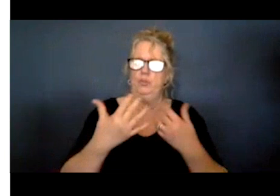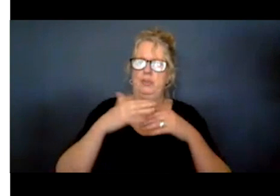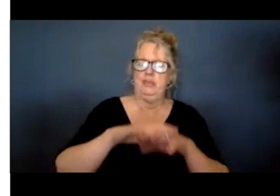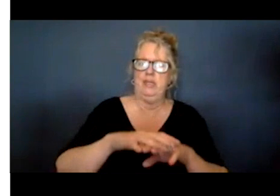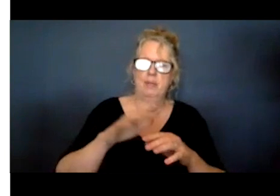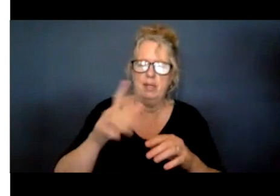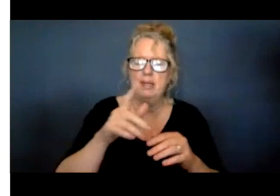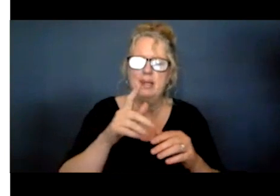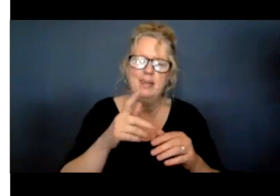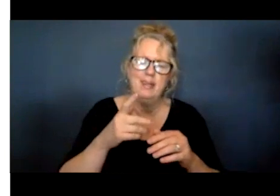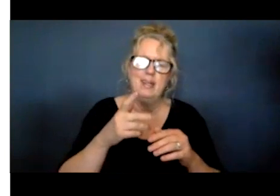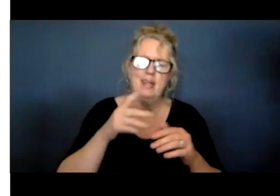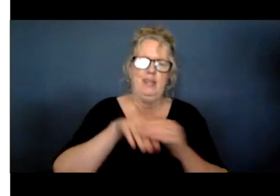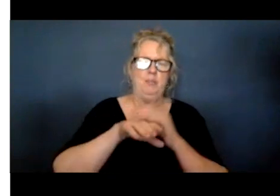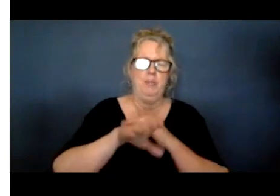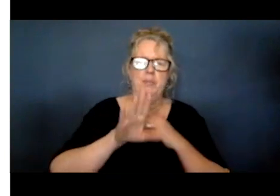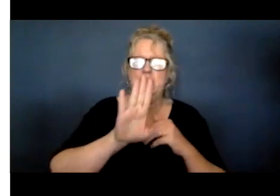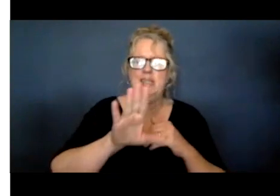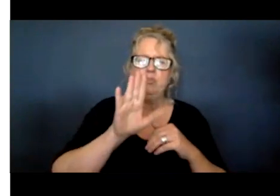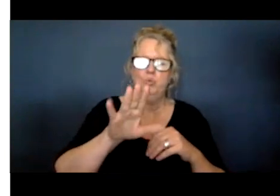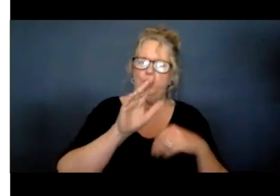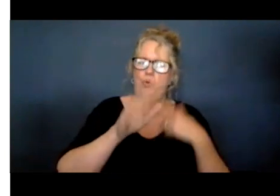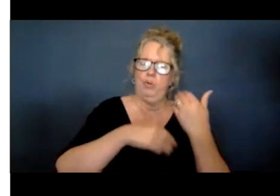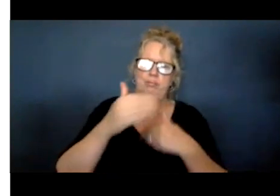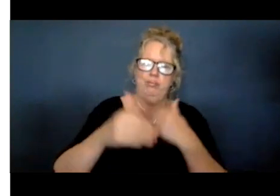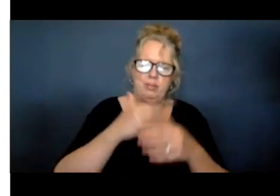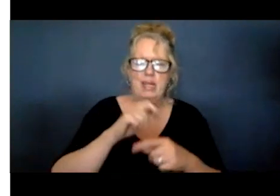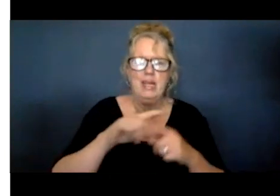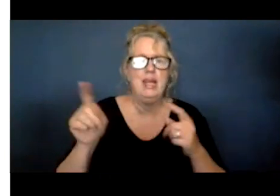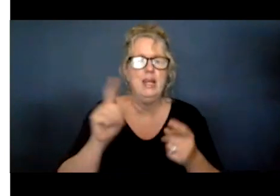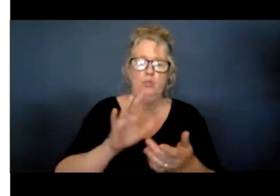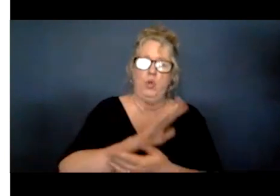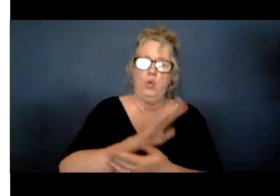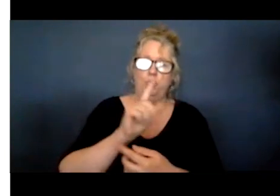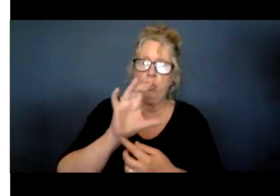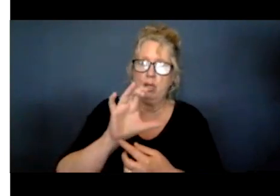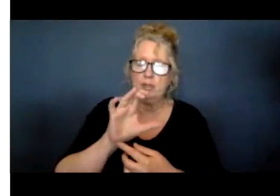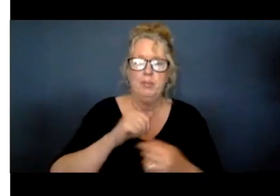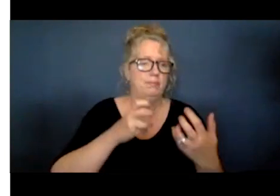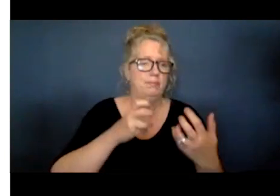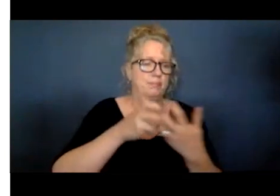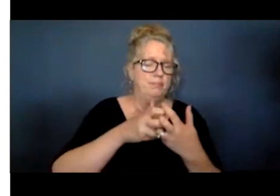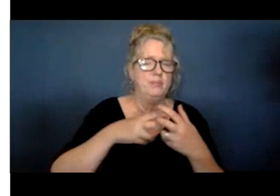into your continuous improvement strategy. Document accommodations, track the effectiveness